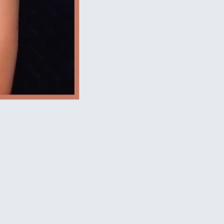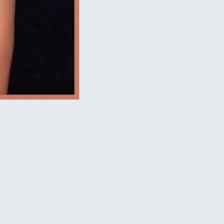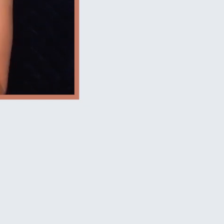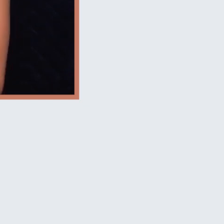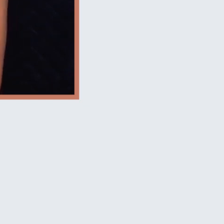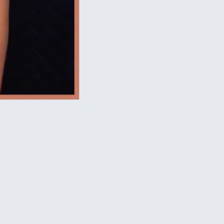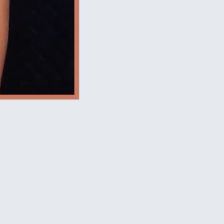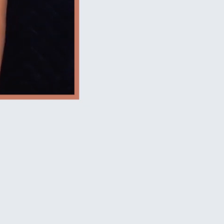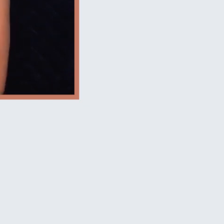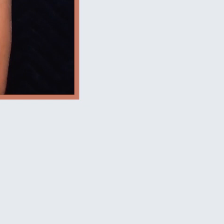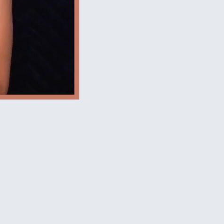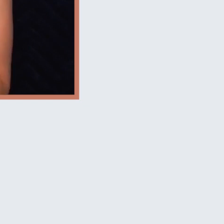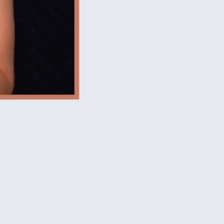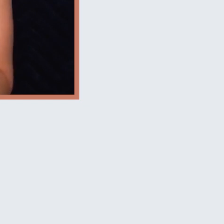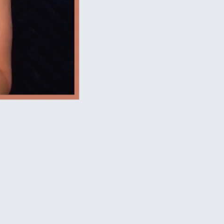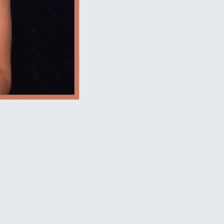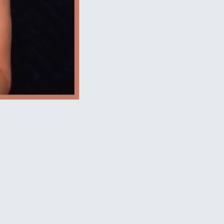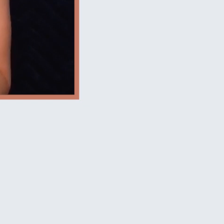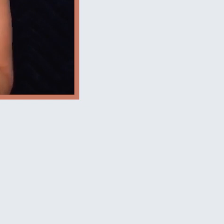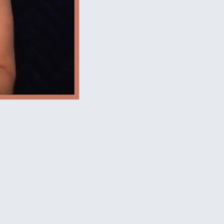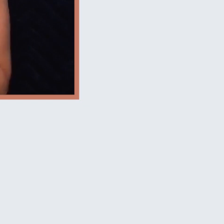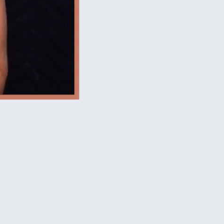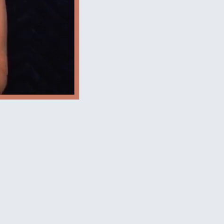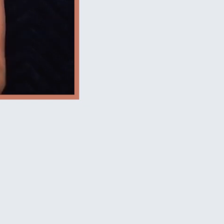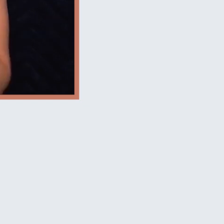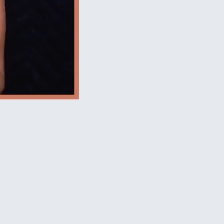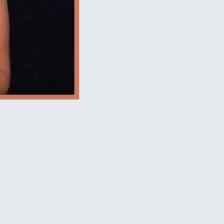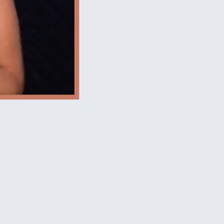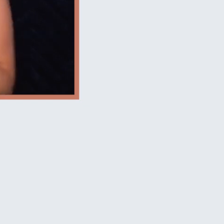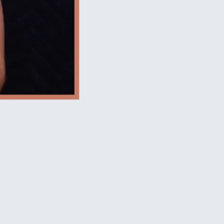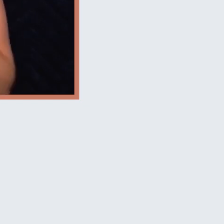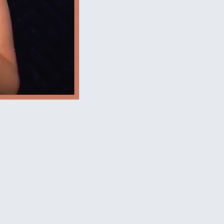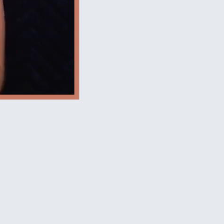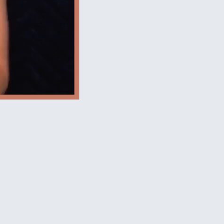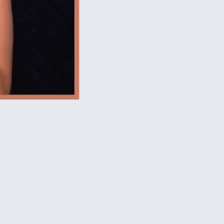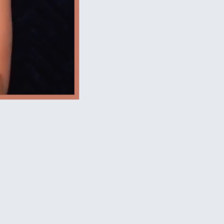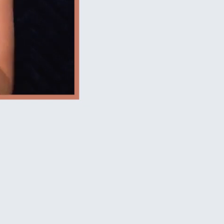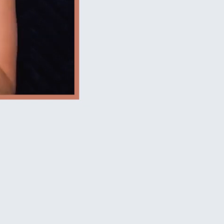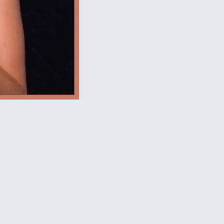and he worked a corporate job, and then he realized, "I'm not happy. Even though I have a nice paying job,